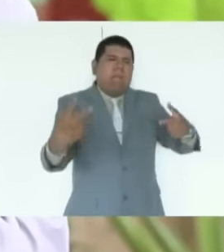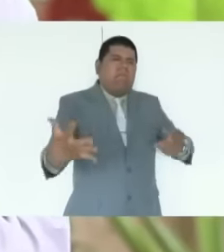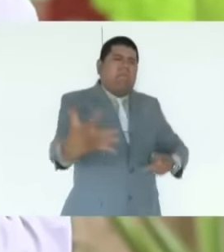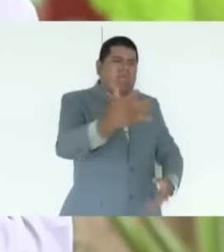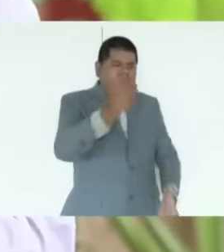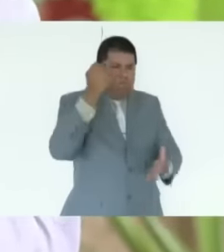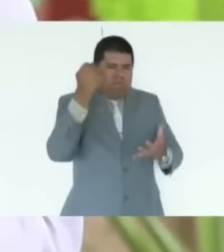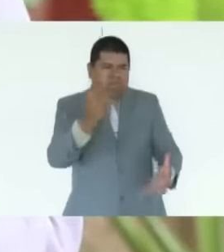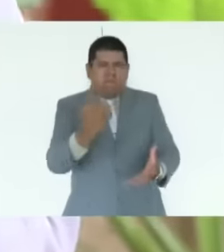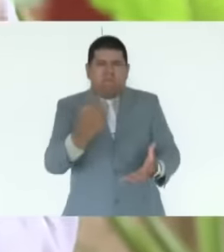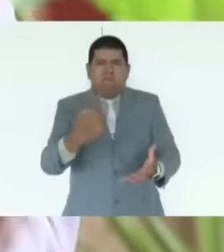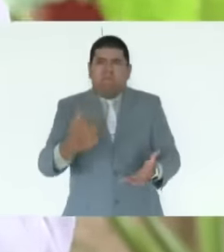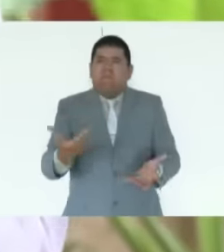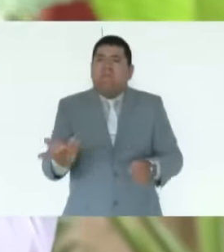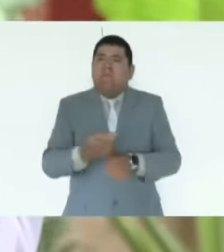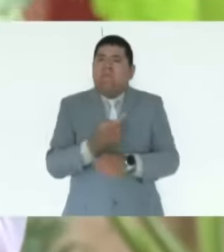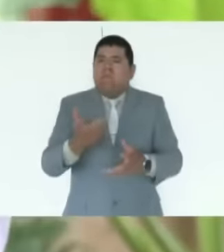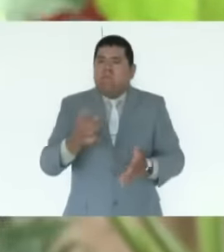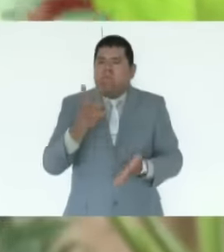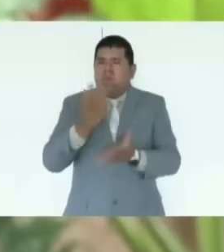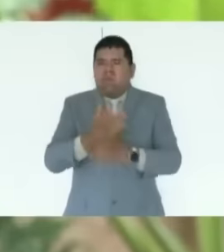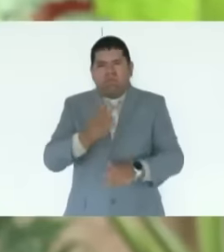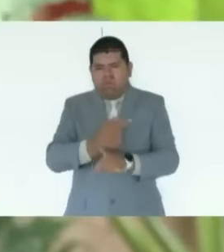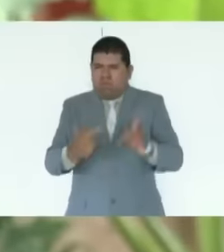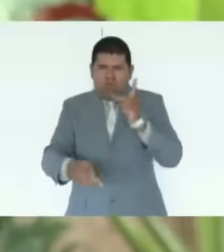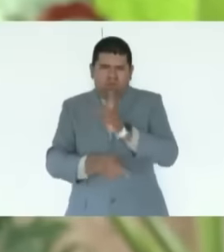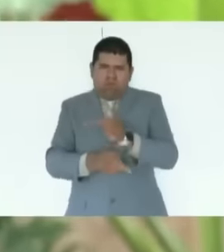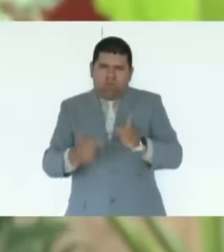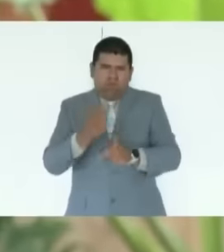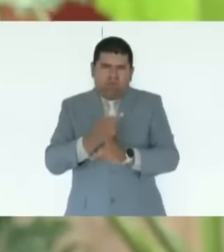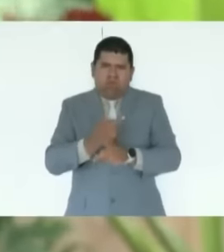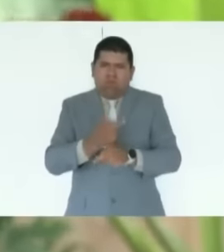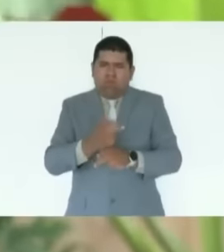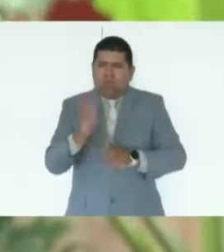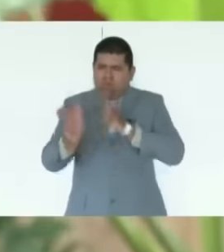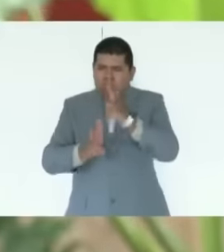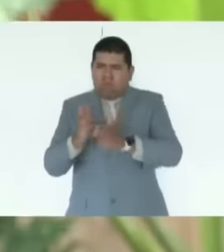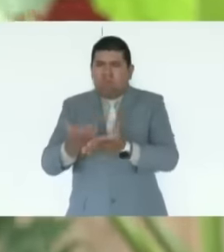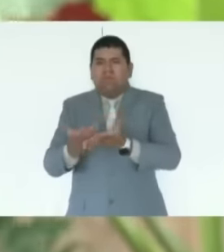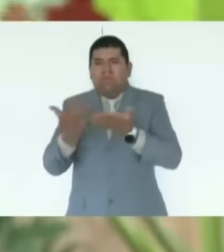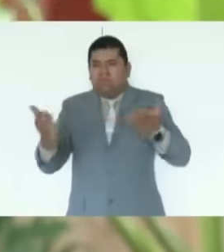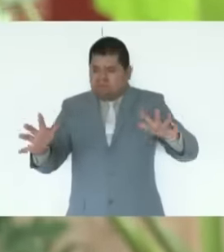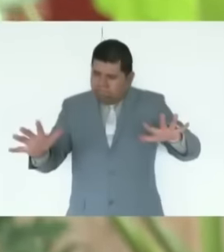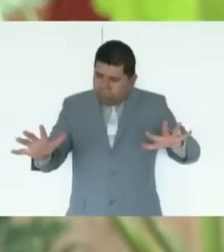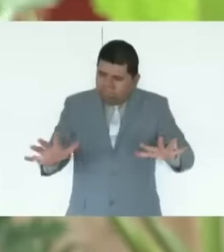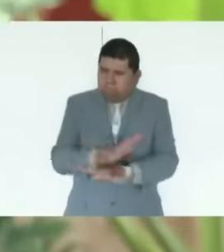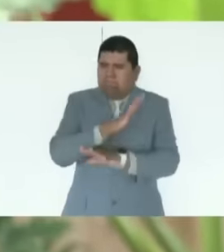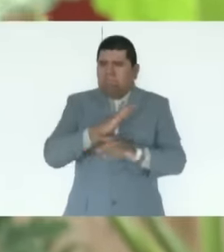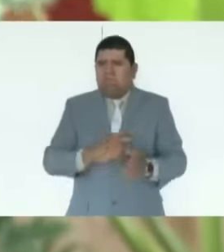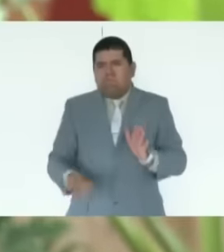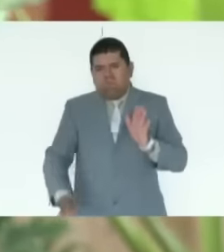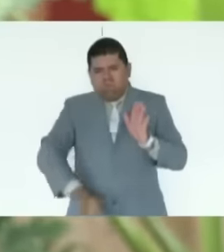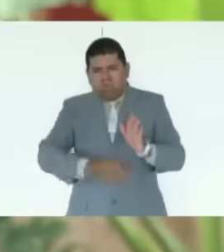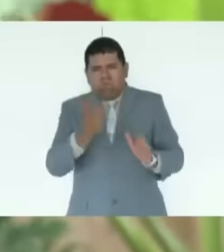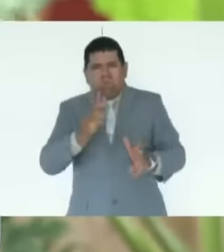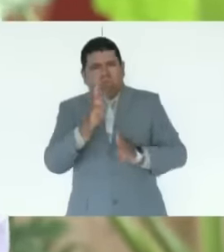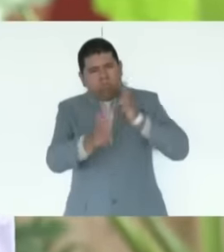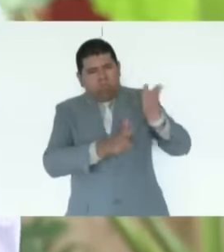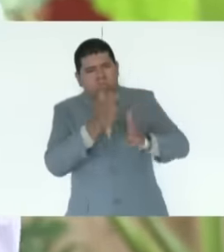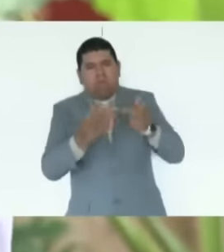and only the freight trains were left. Well, now the